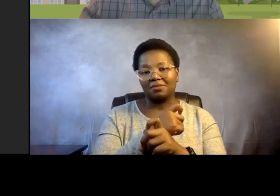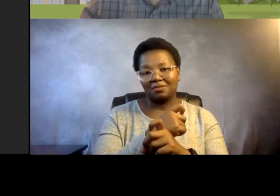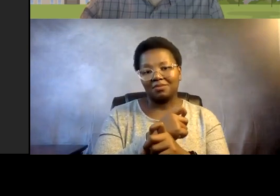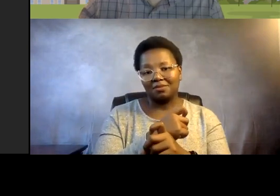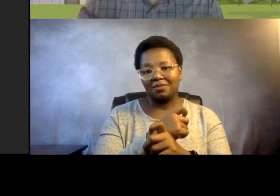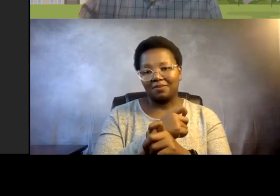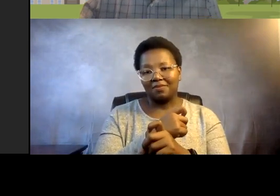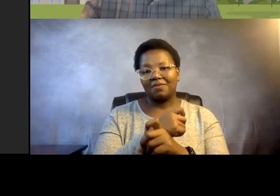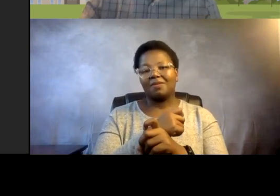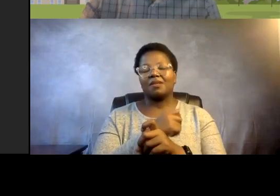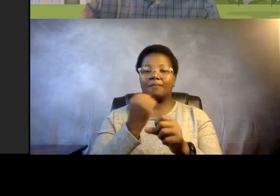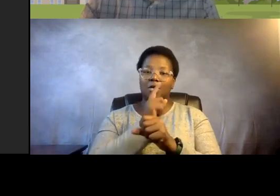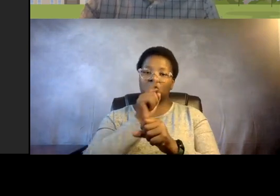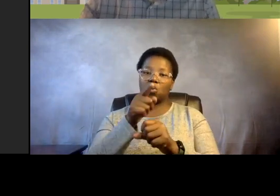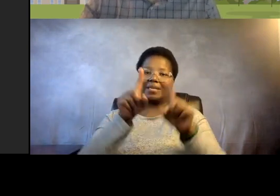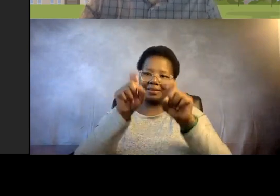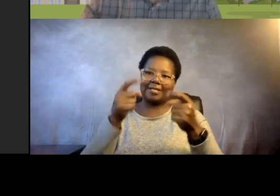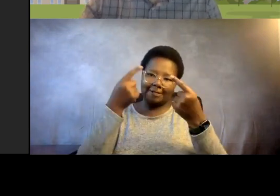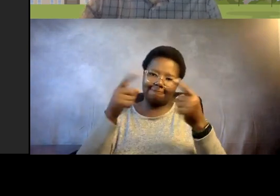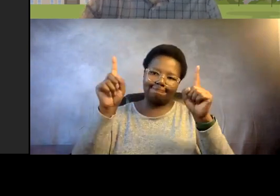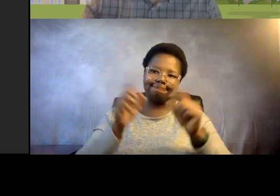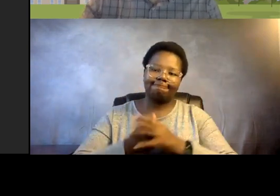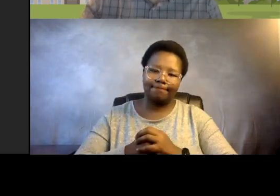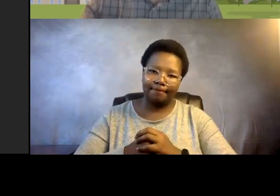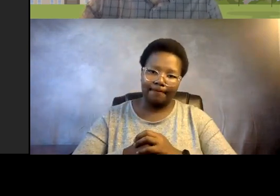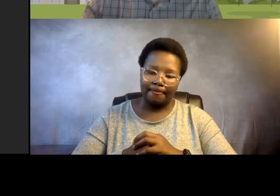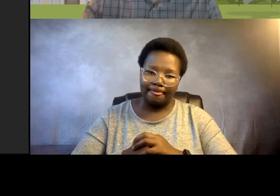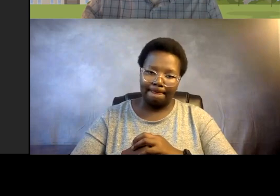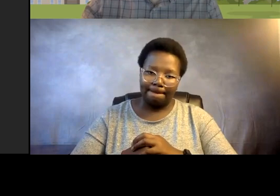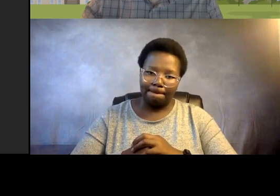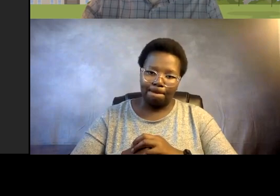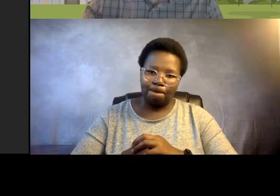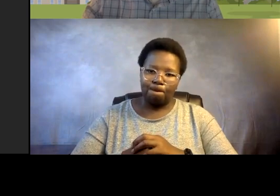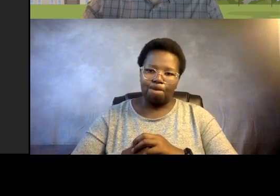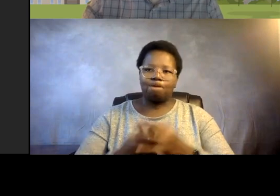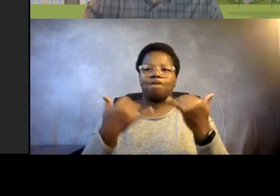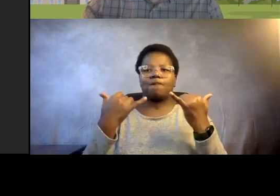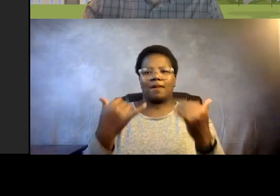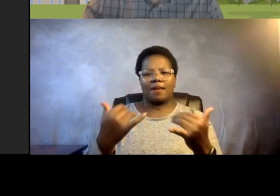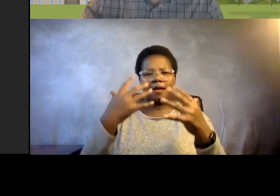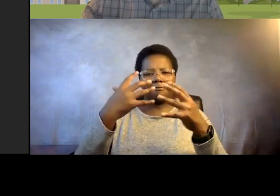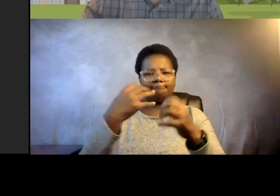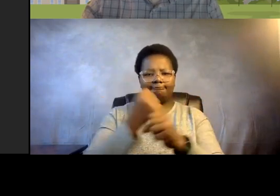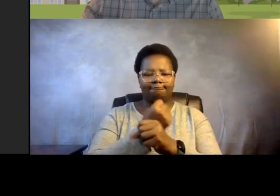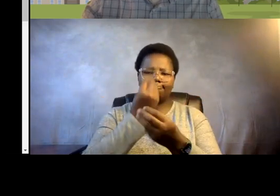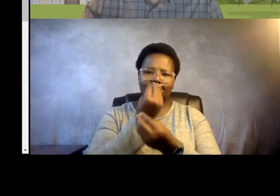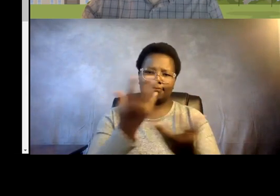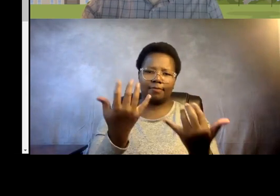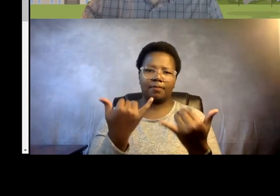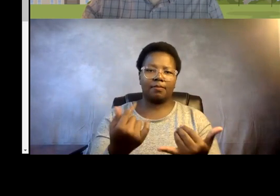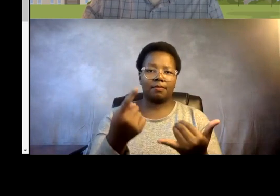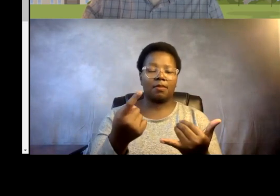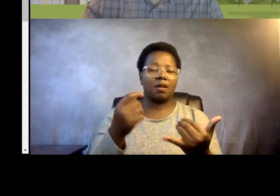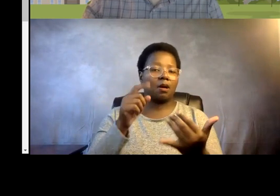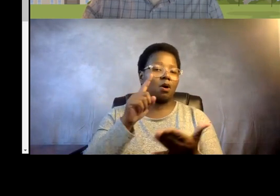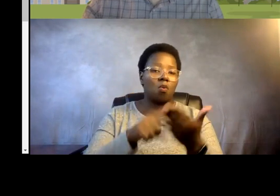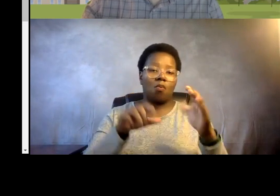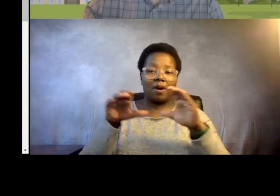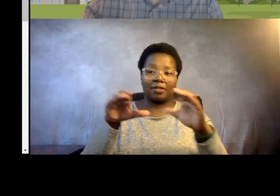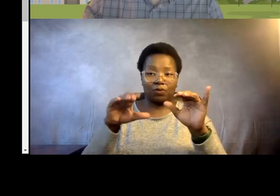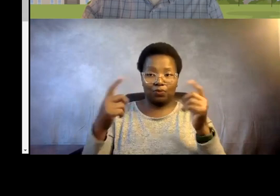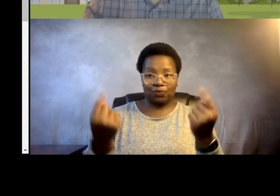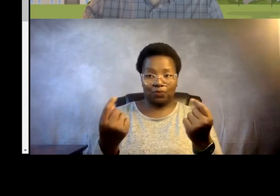[Jon]: So, just real briefly to show what you can do in WAVE. WAVE you can test kind of that